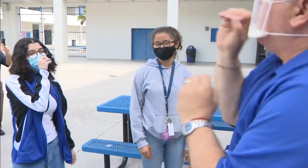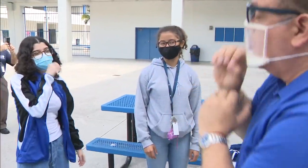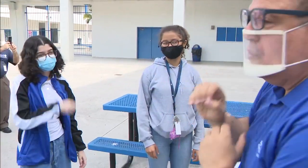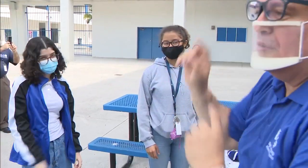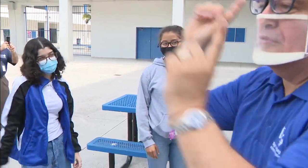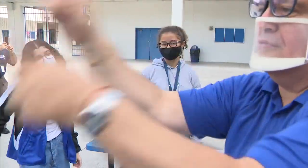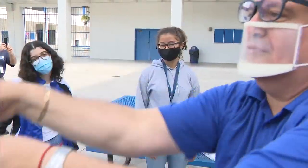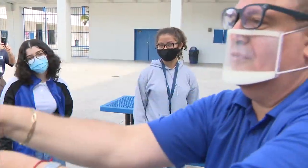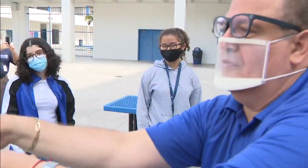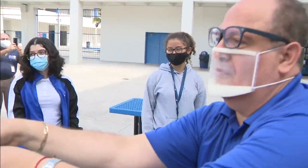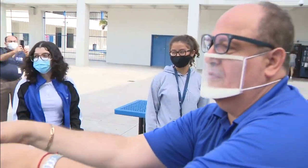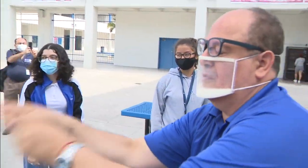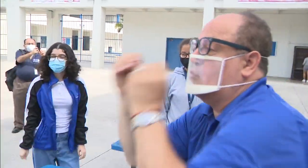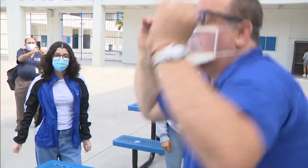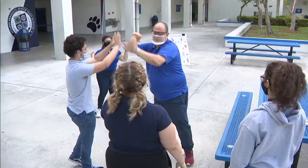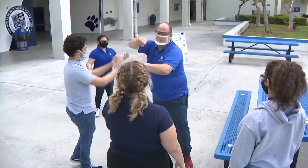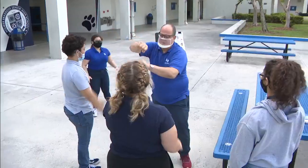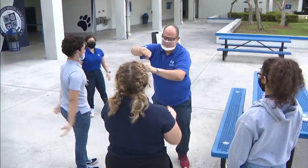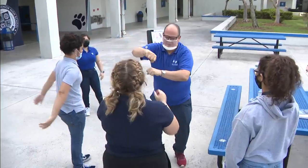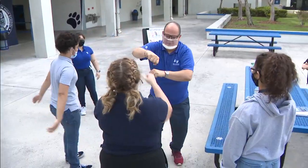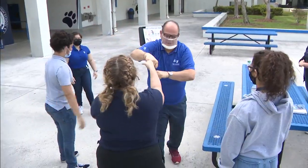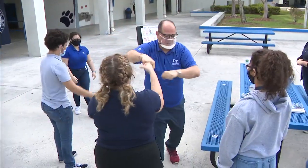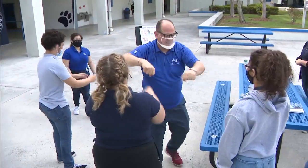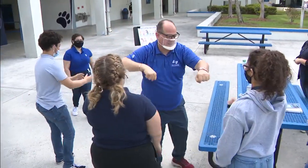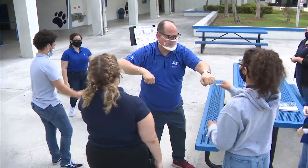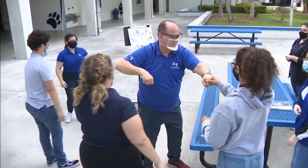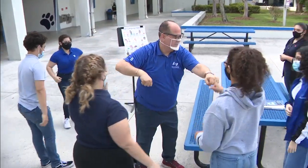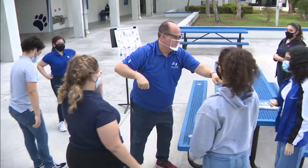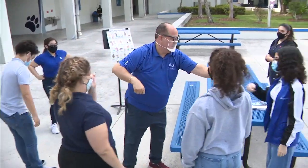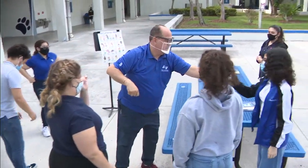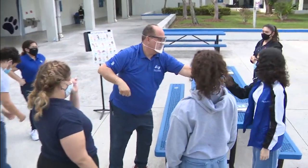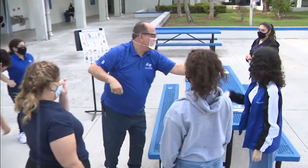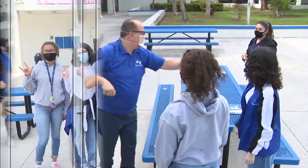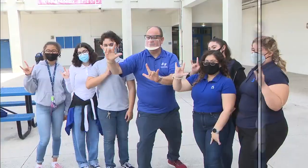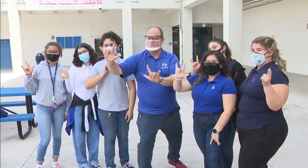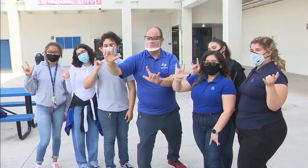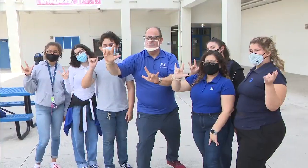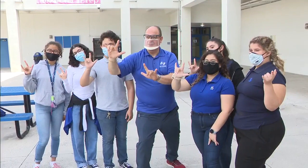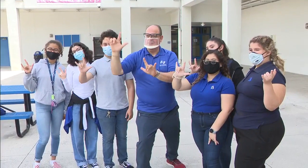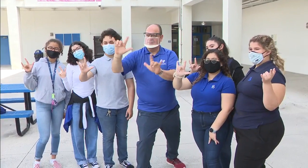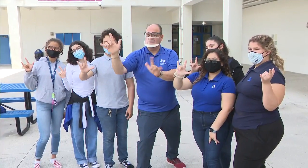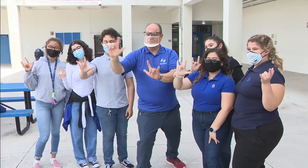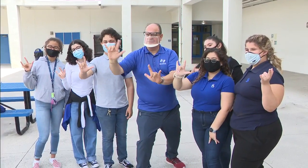AND WE ALL WALK AWAY WITH